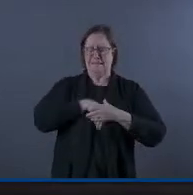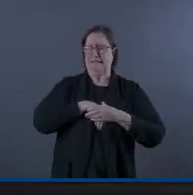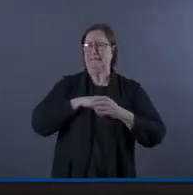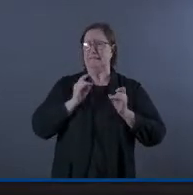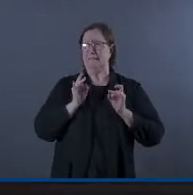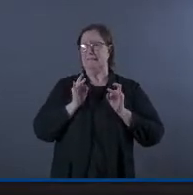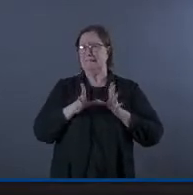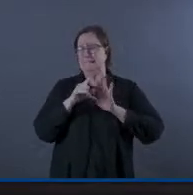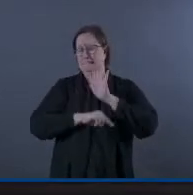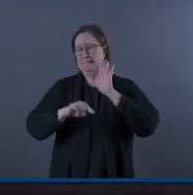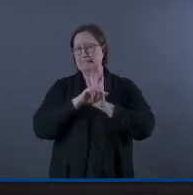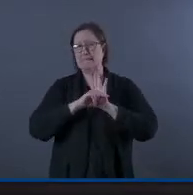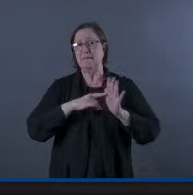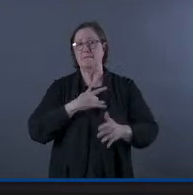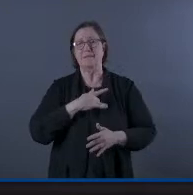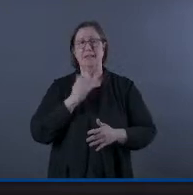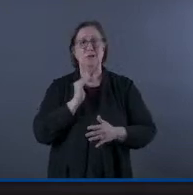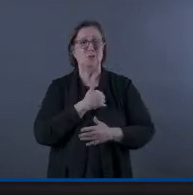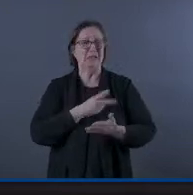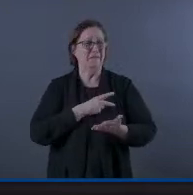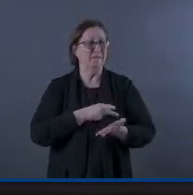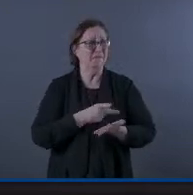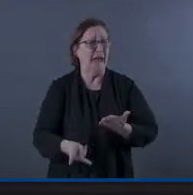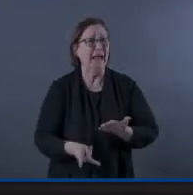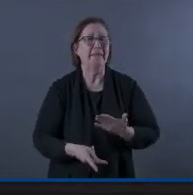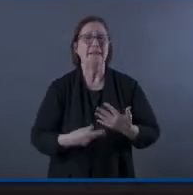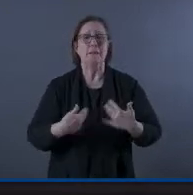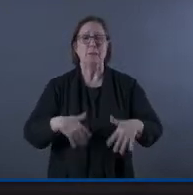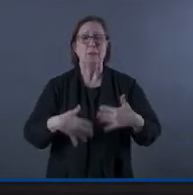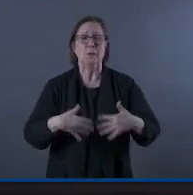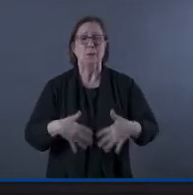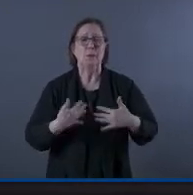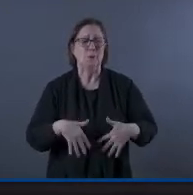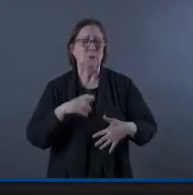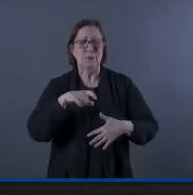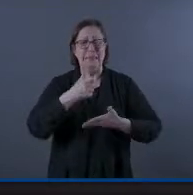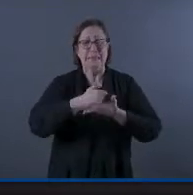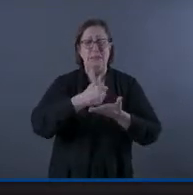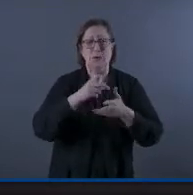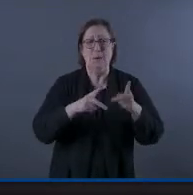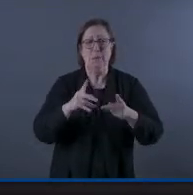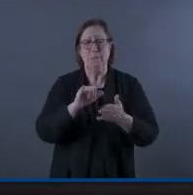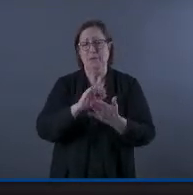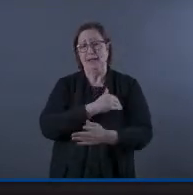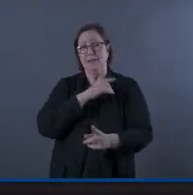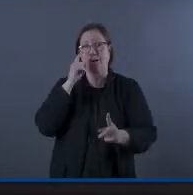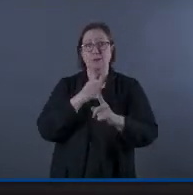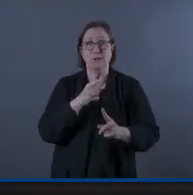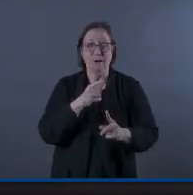I think justifiably, a level of frustration with how this whole process has gone. And so we are doing our best.